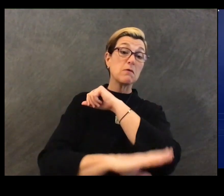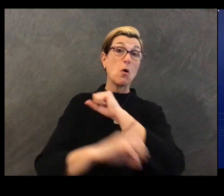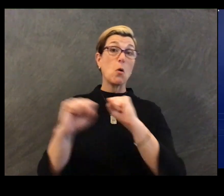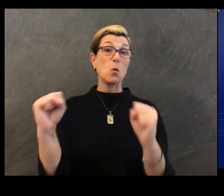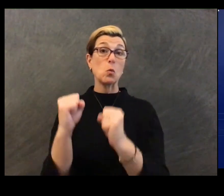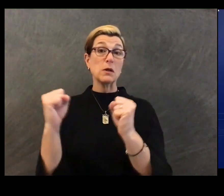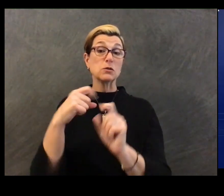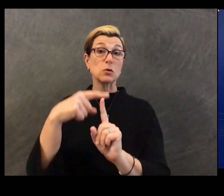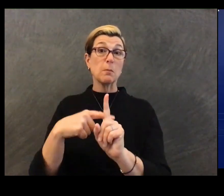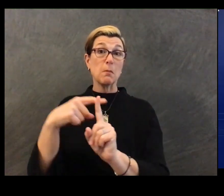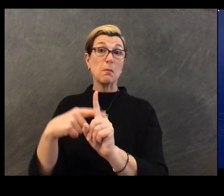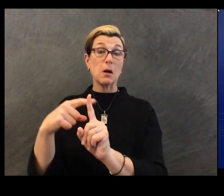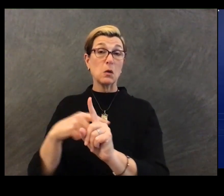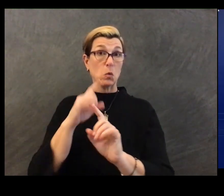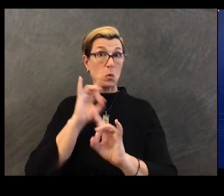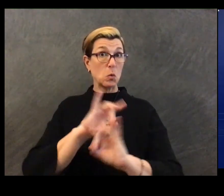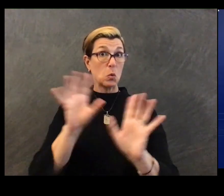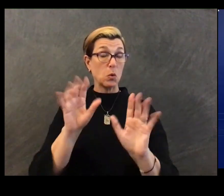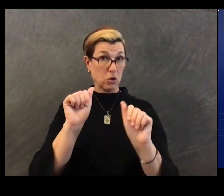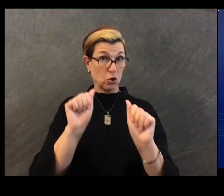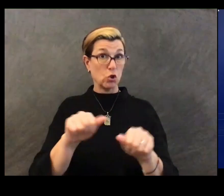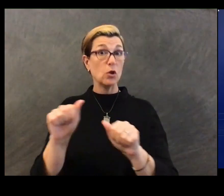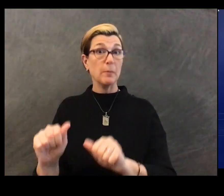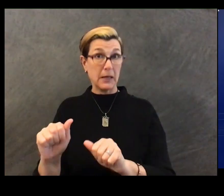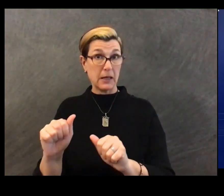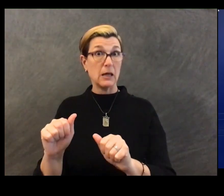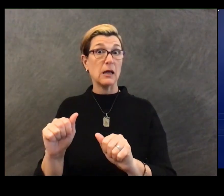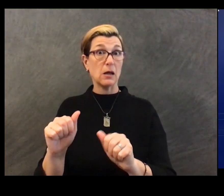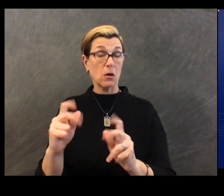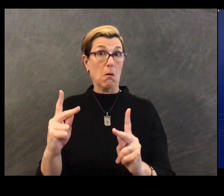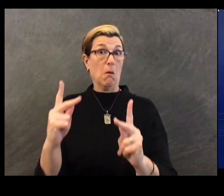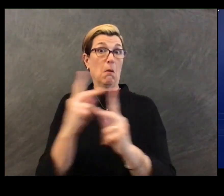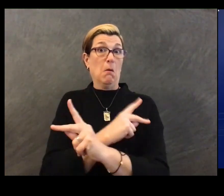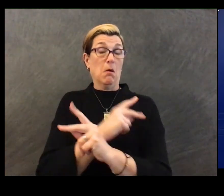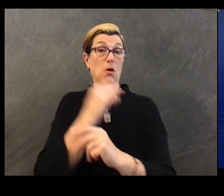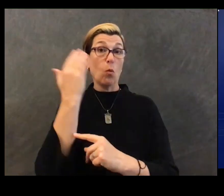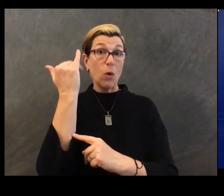to respiratory illness is circulated at the same time influenza and the chrono